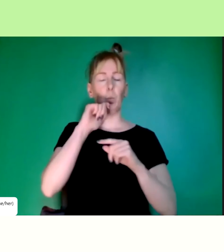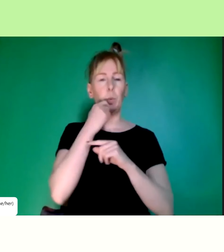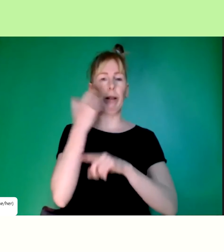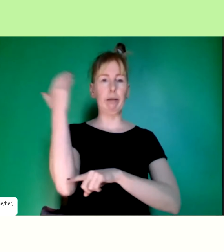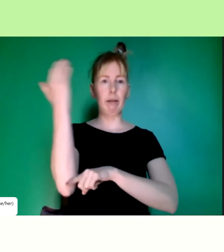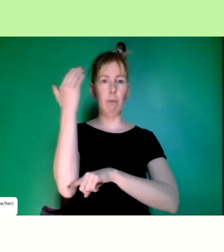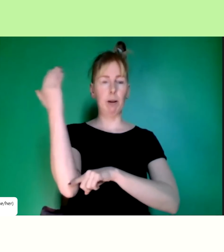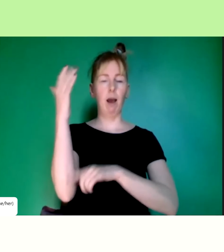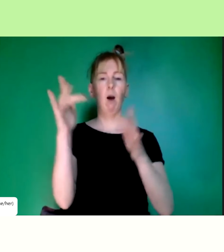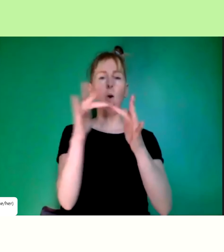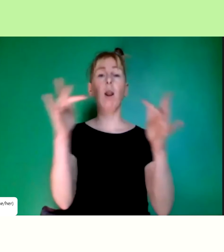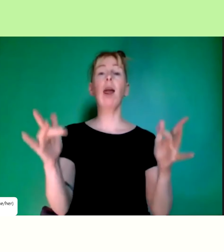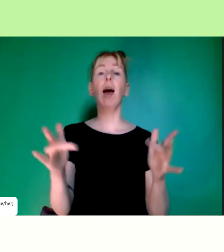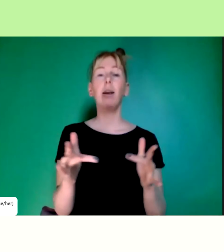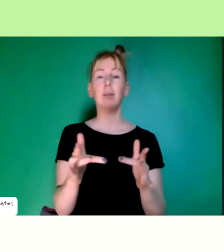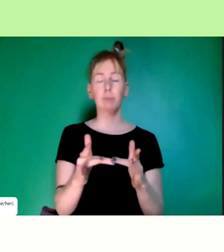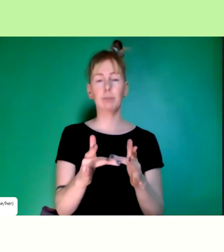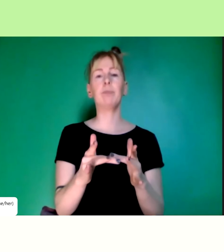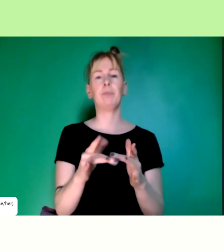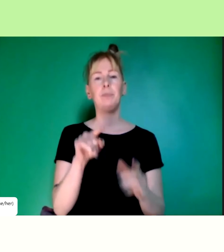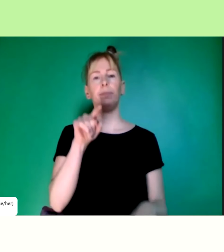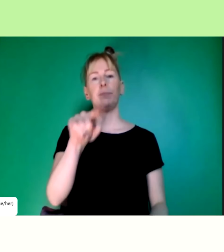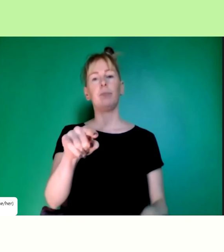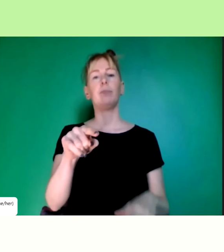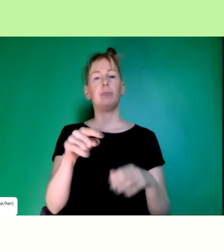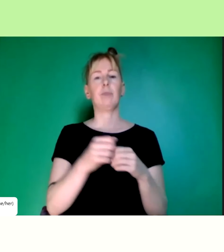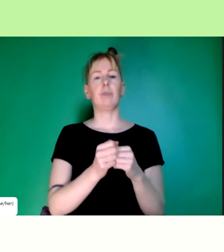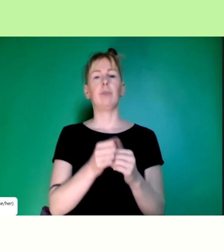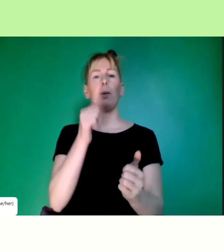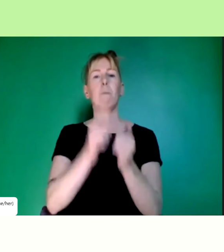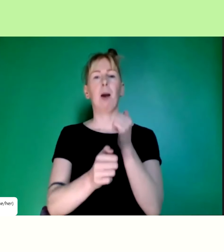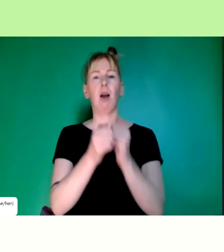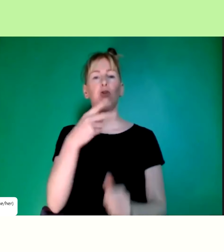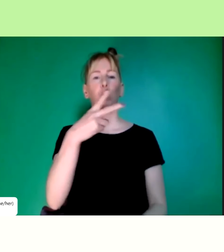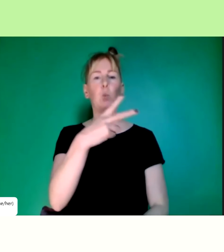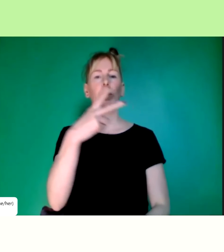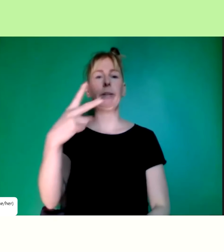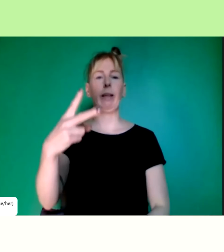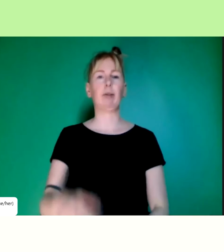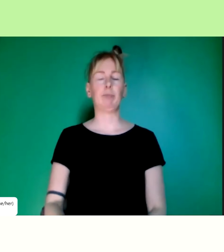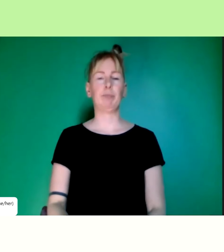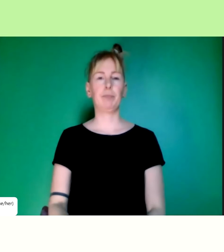to continue this conversation along with the many other conversations and key points